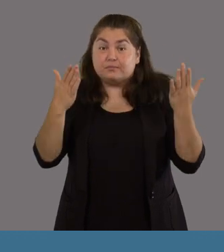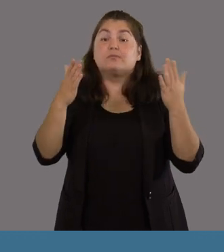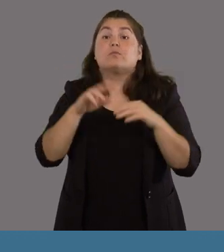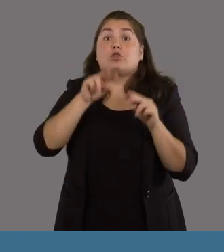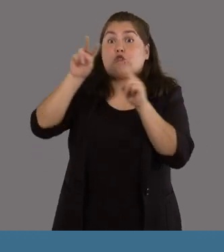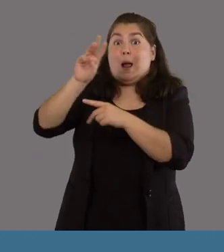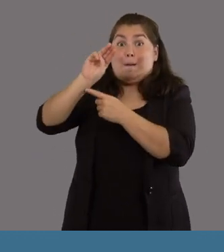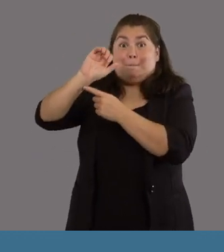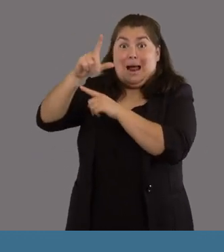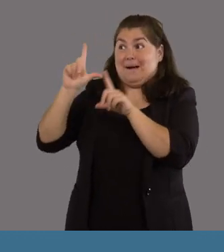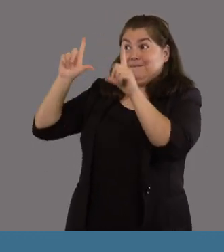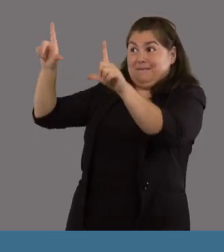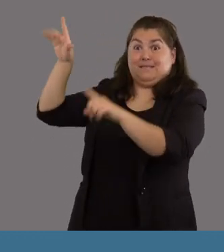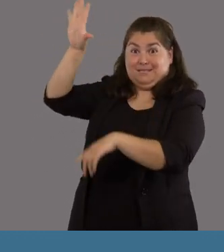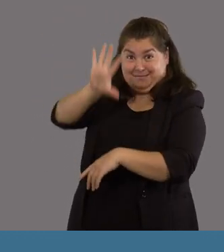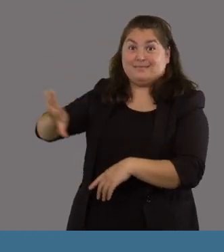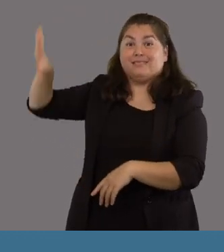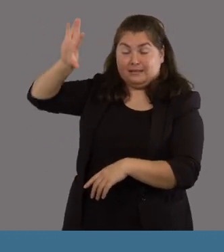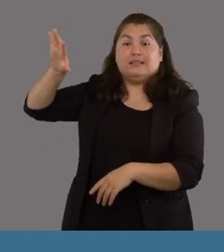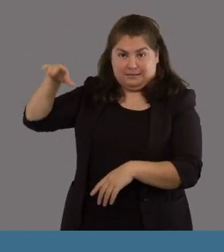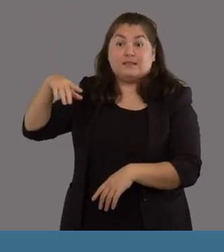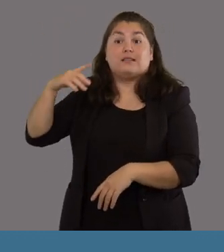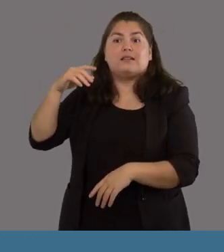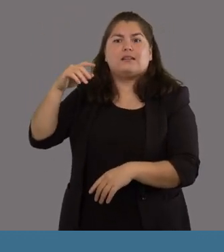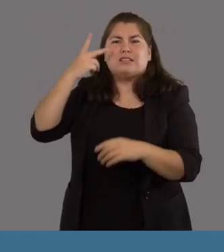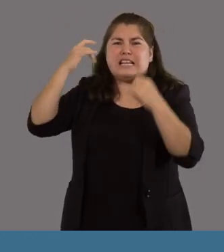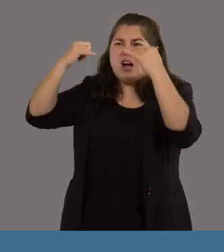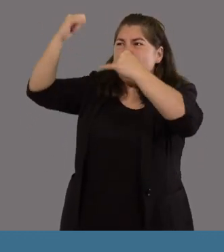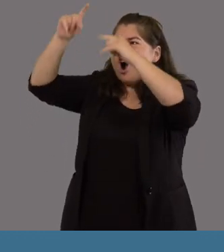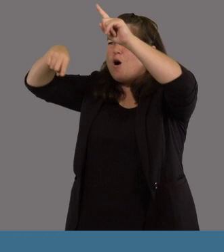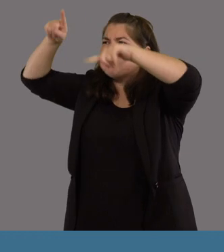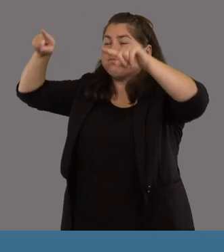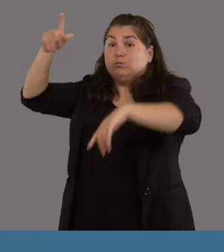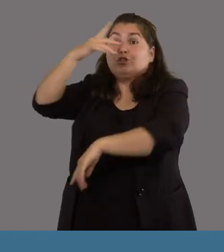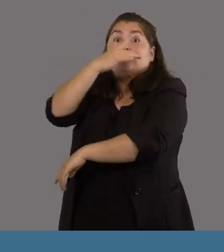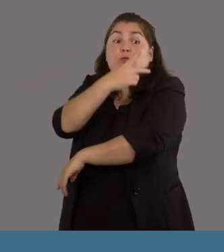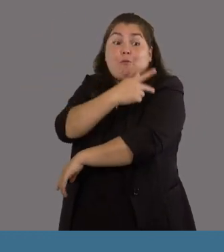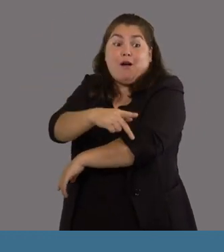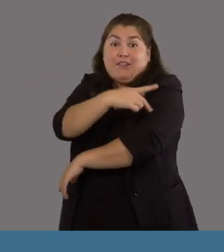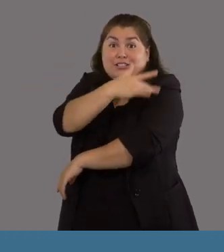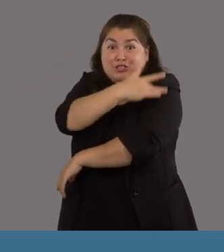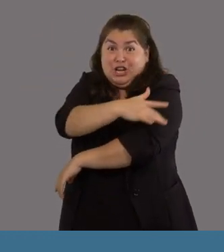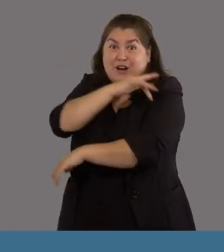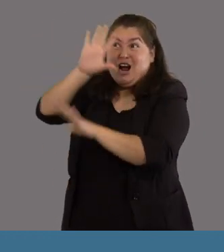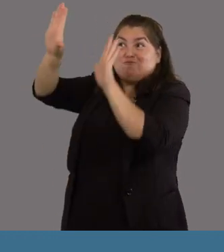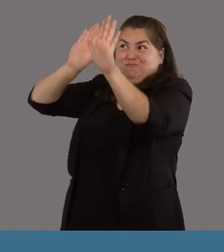you can see on the map here that this really transcends provincial and territorial boundaries